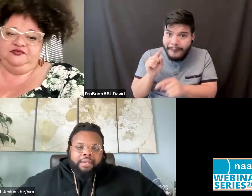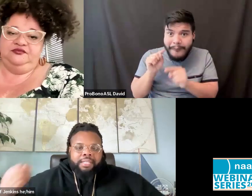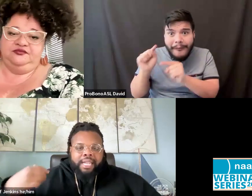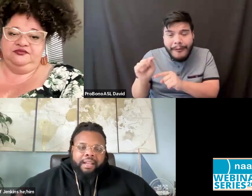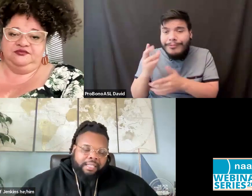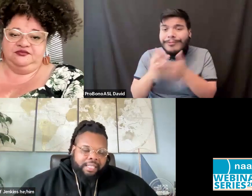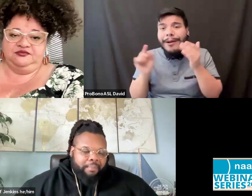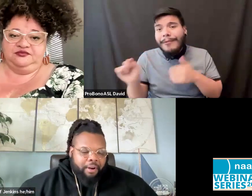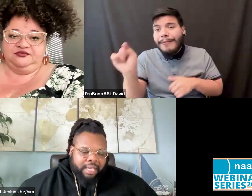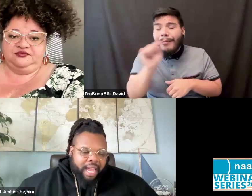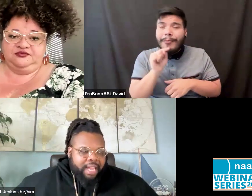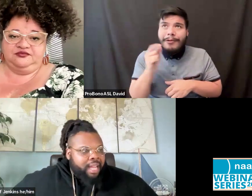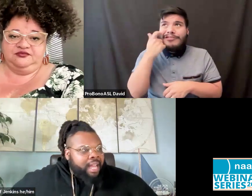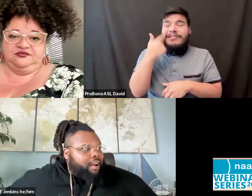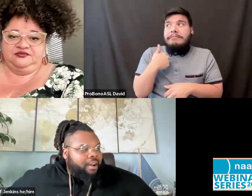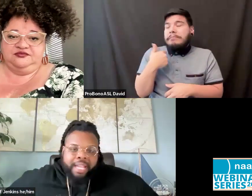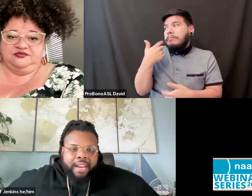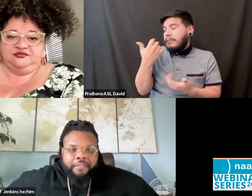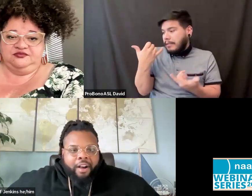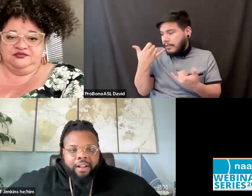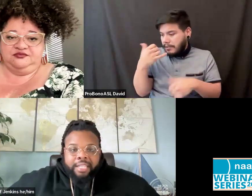I will just had a state park today called Bucket Falls.